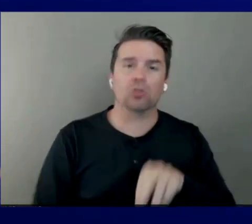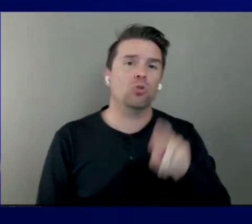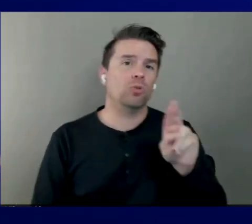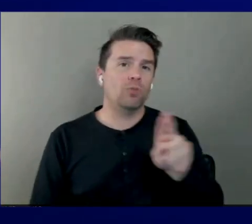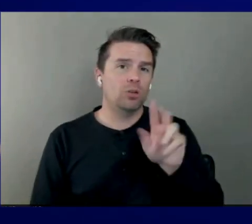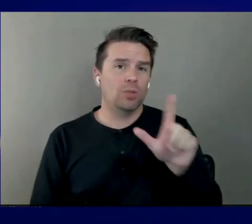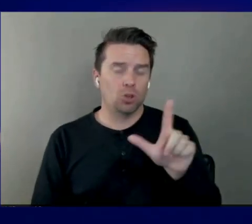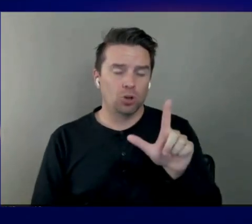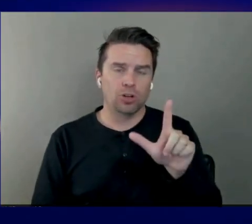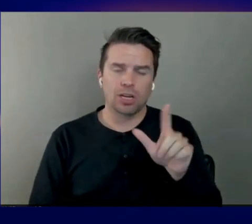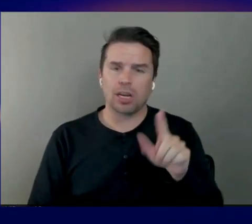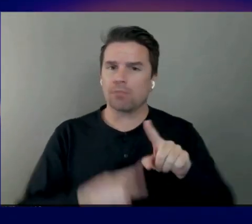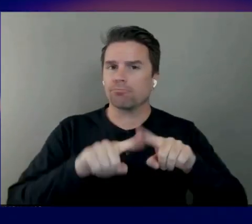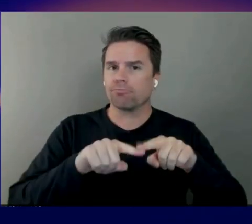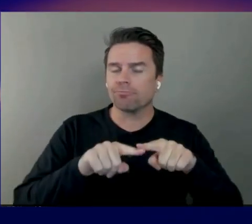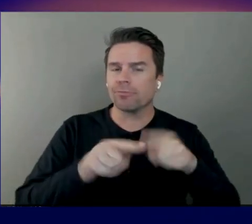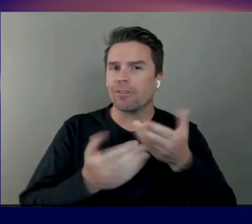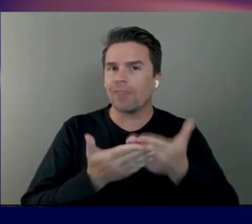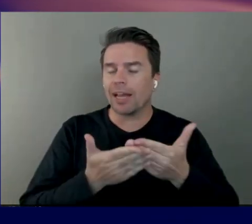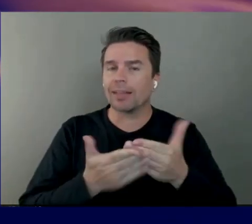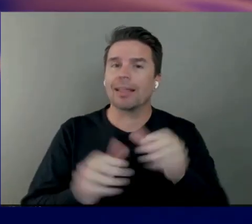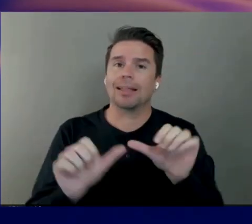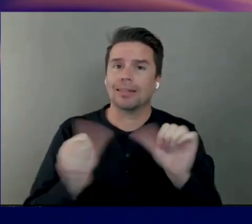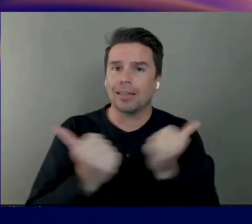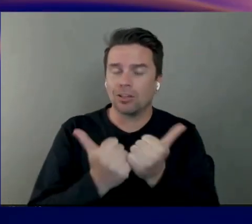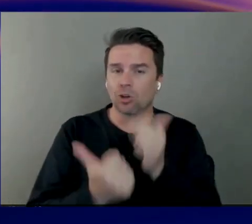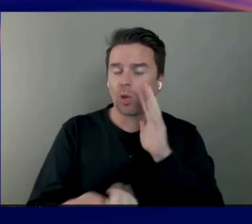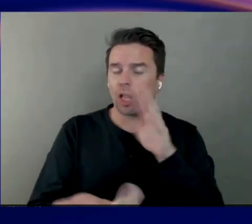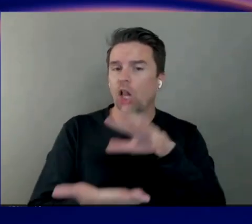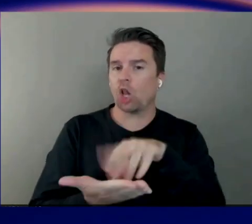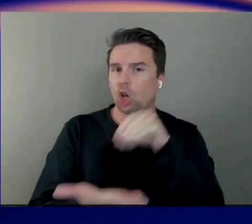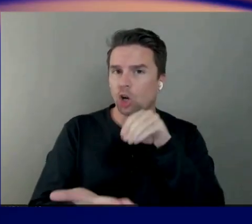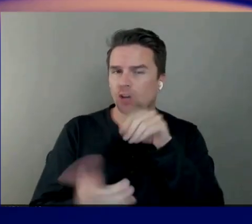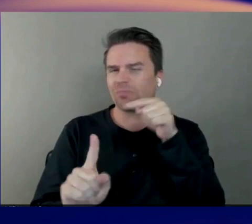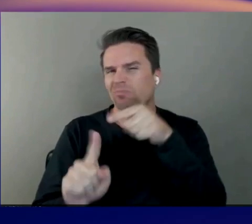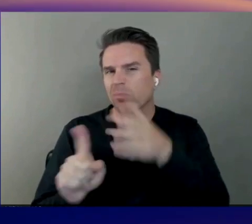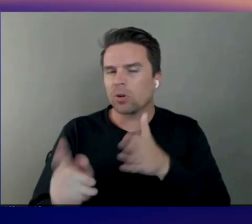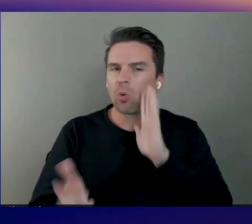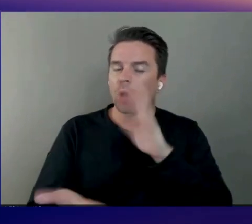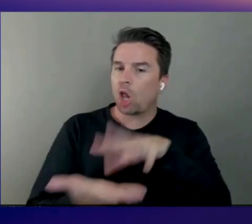that the agent learns, instead of being provided a set of data,